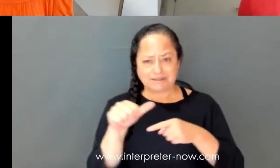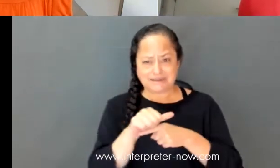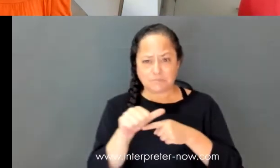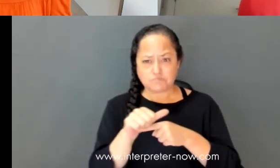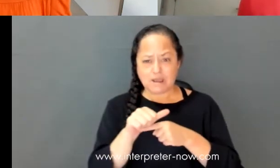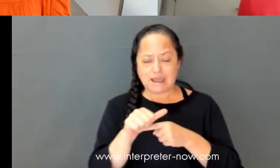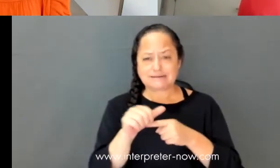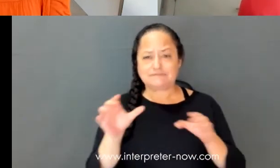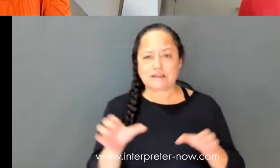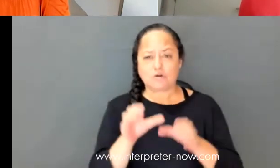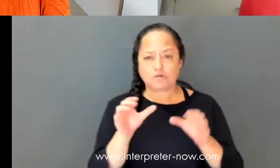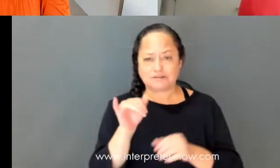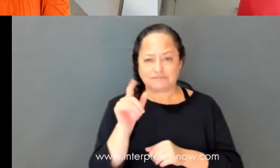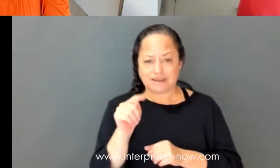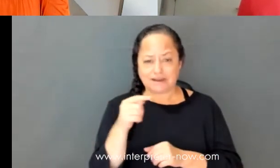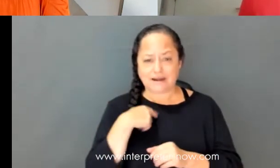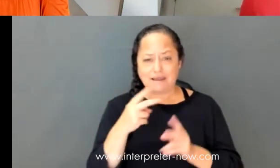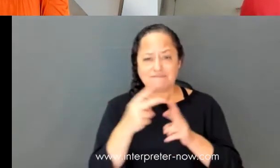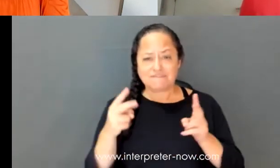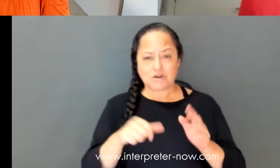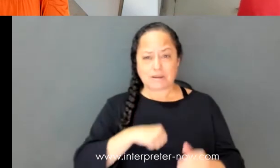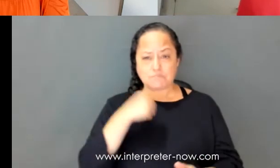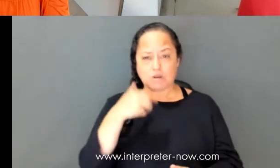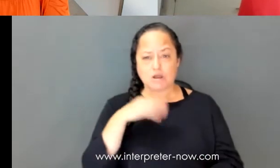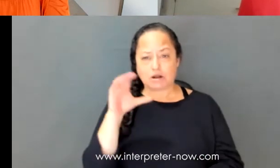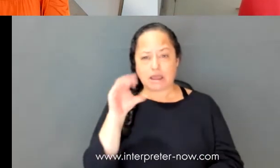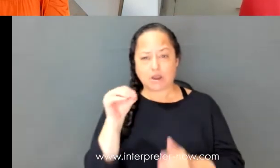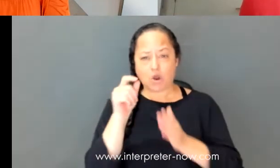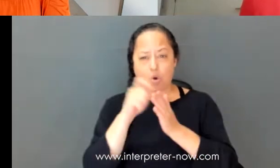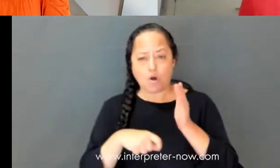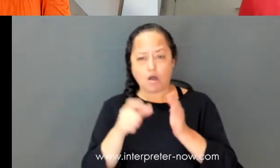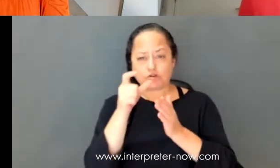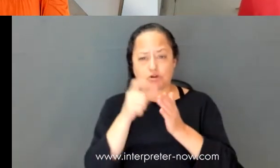I'm also very, very proud I co-authored an article called Stop Telling Women They Have